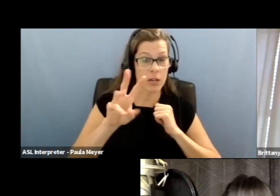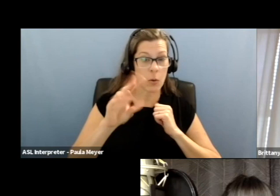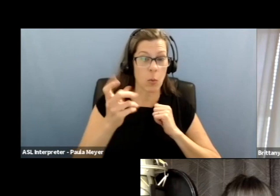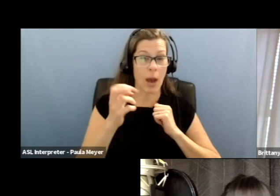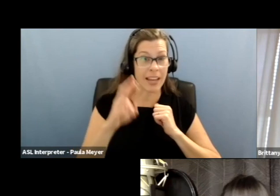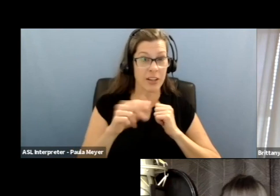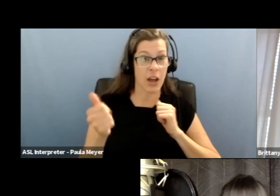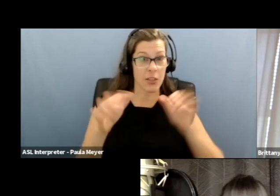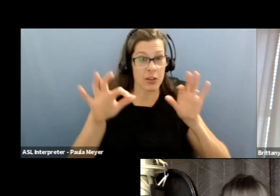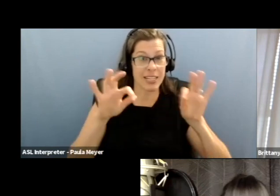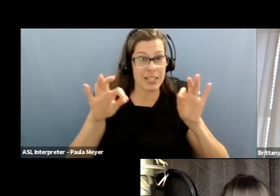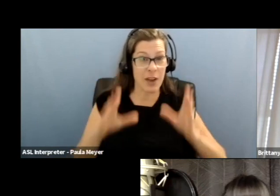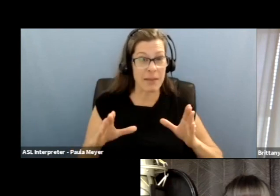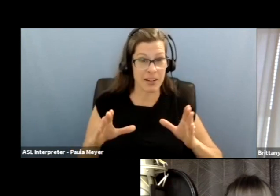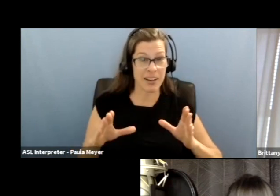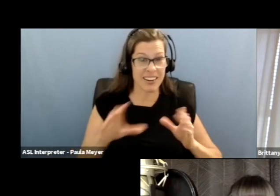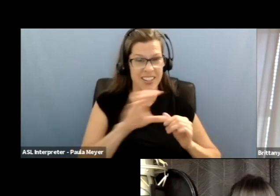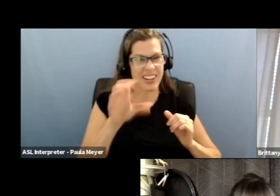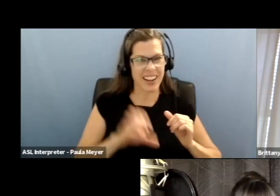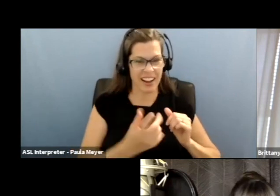And so he and I do a lot of live things.